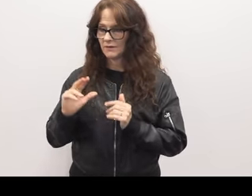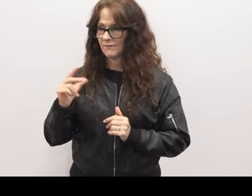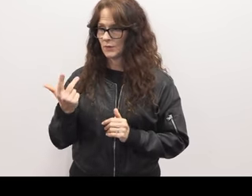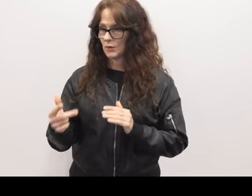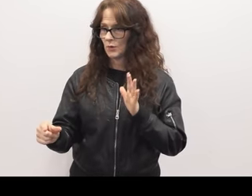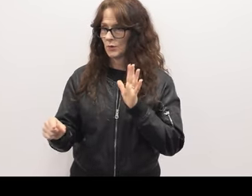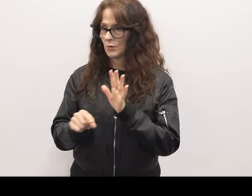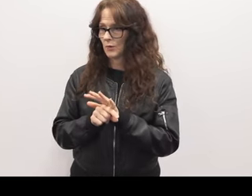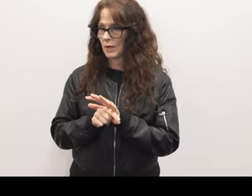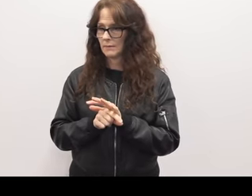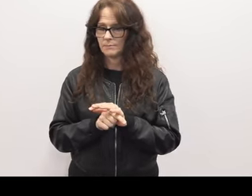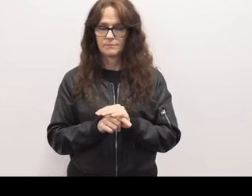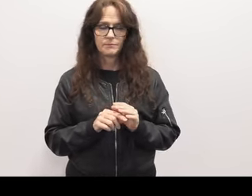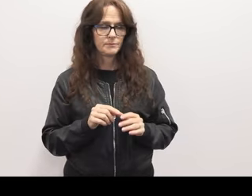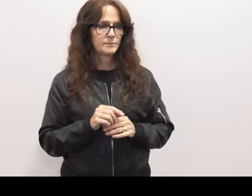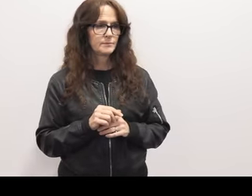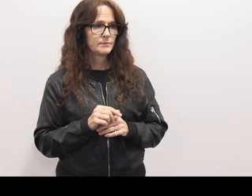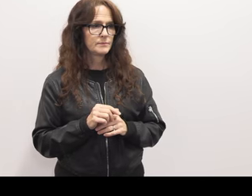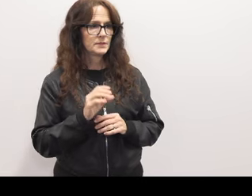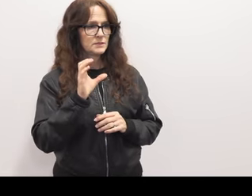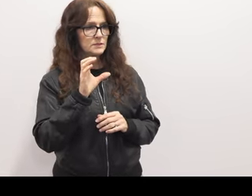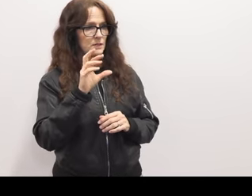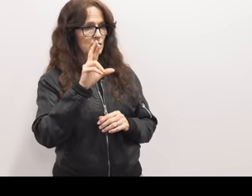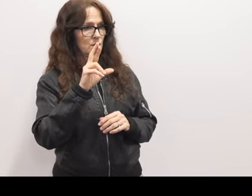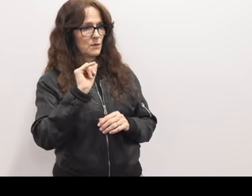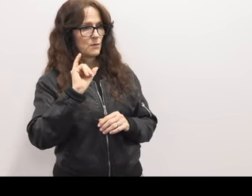[Diana Craighead] So am I correct